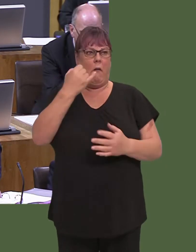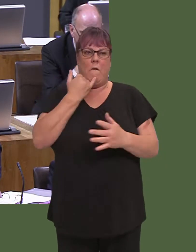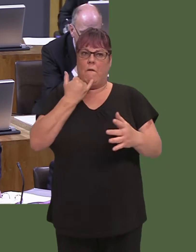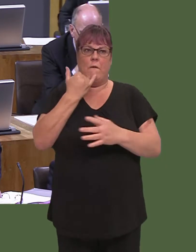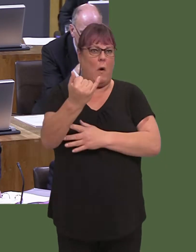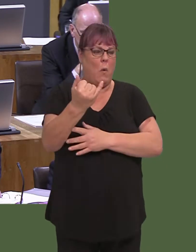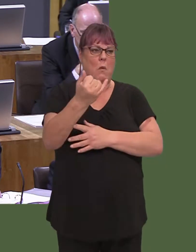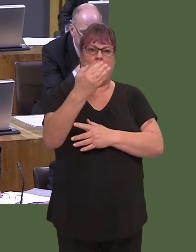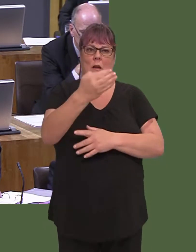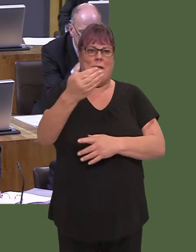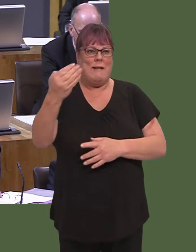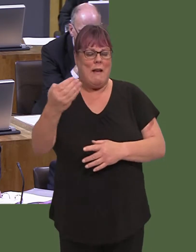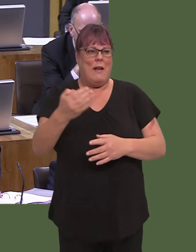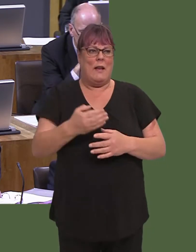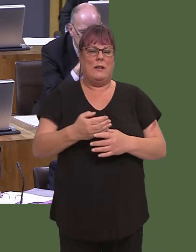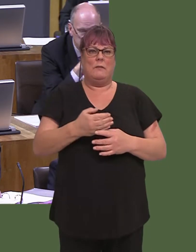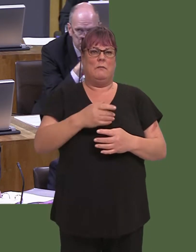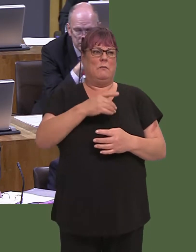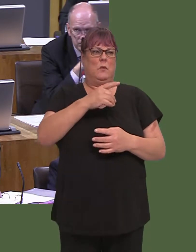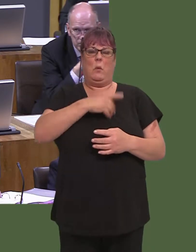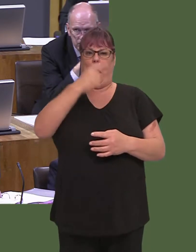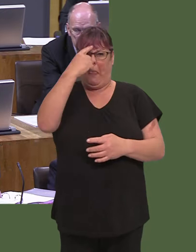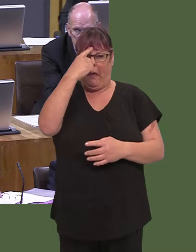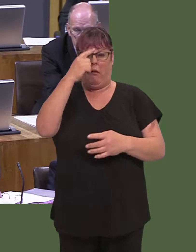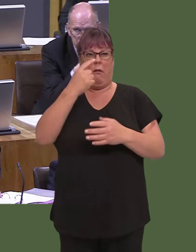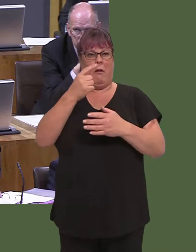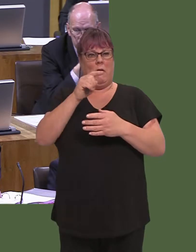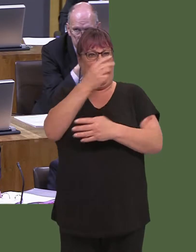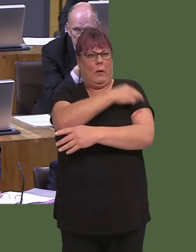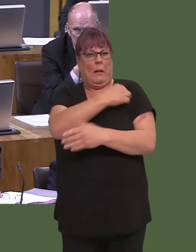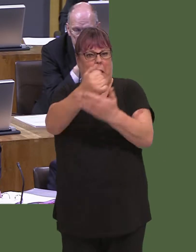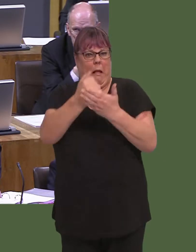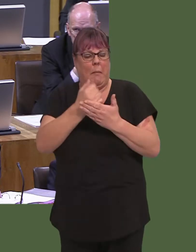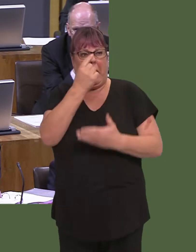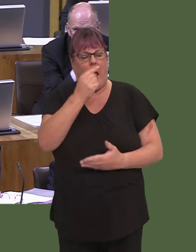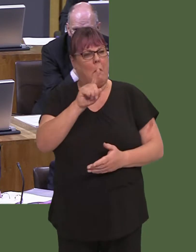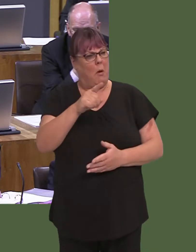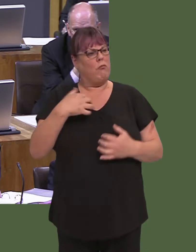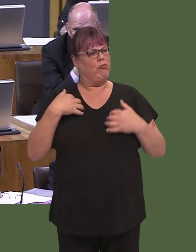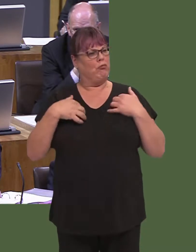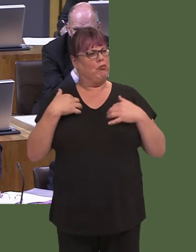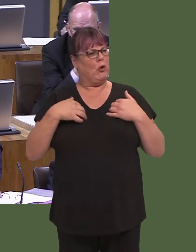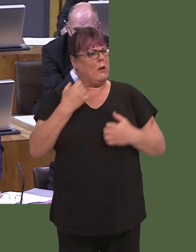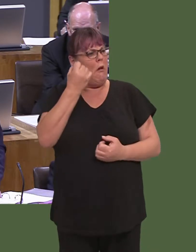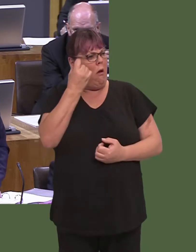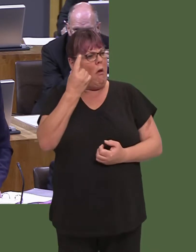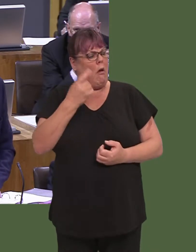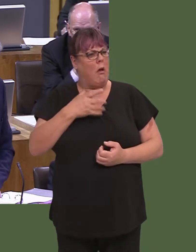hospitals as the first port of call. But that is an interesting concept that is worth looking at, and I will ask the Cabinet